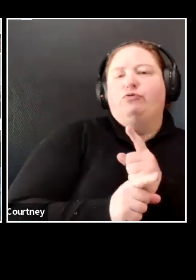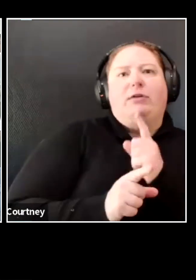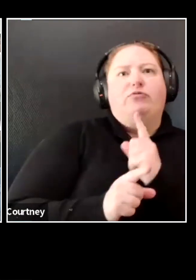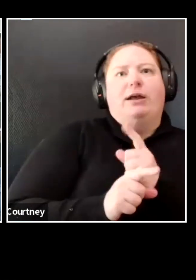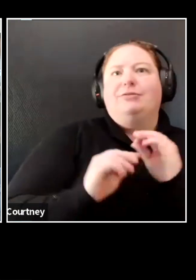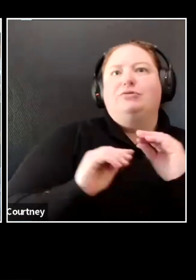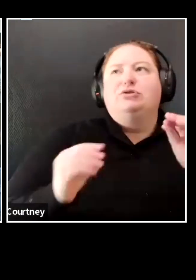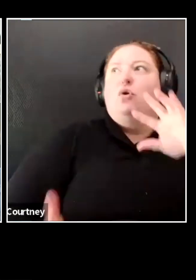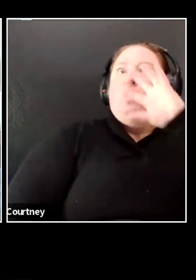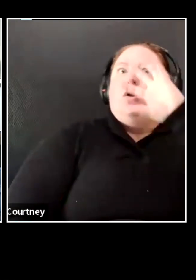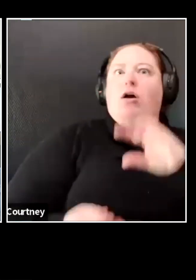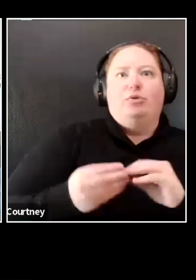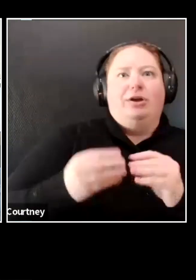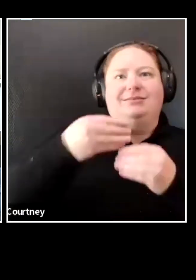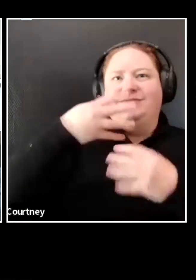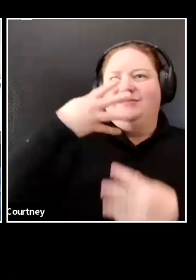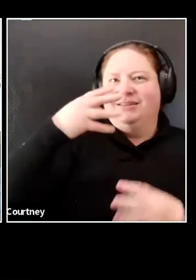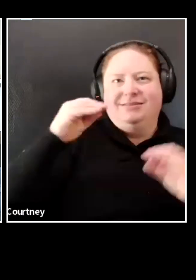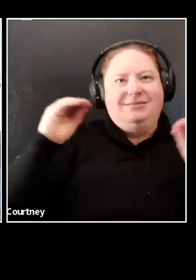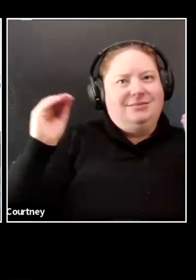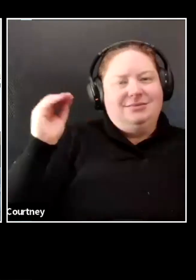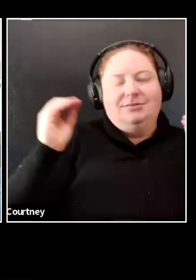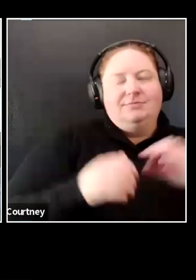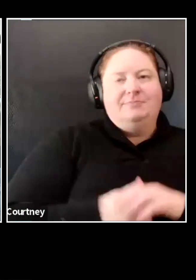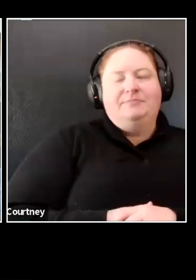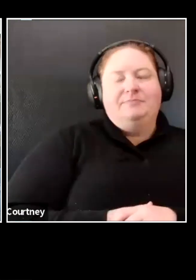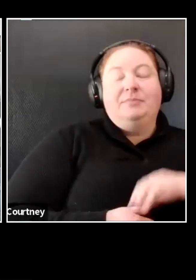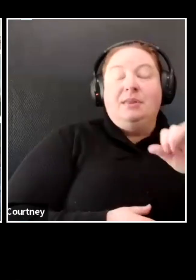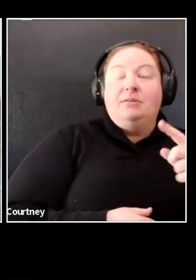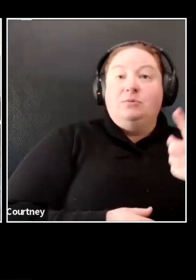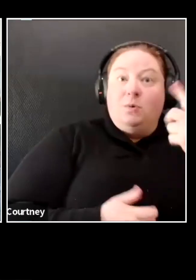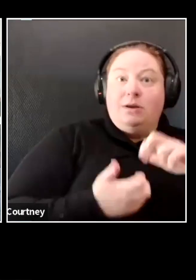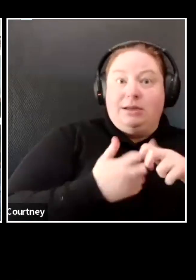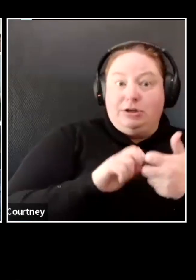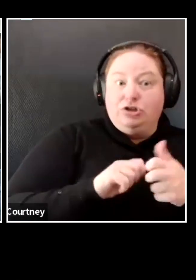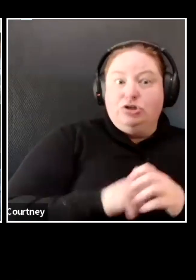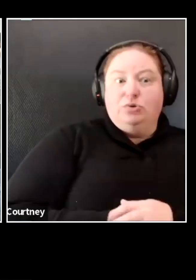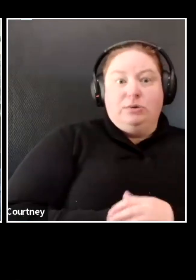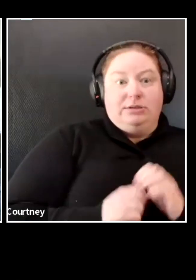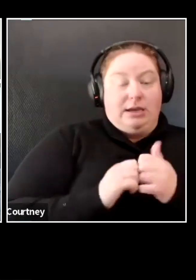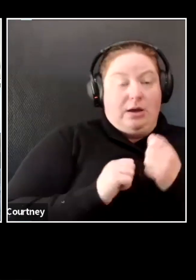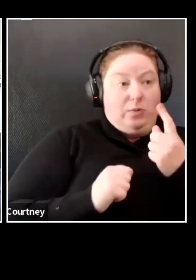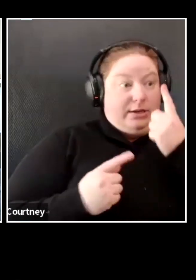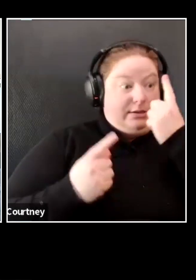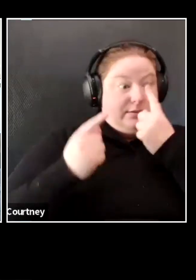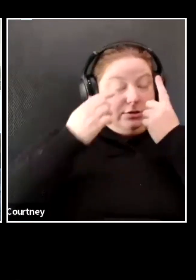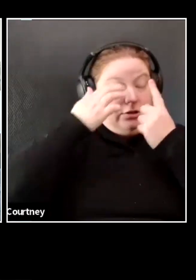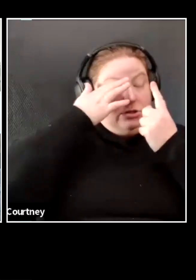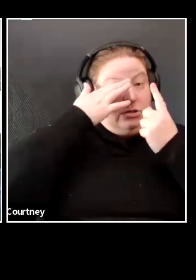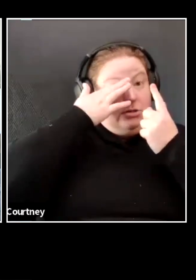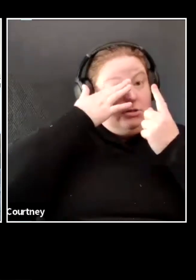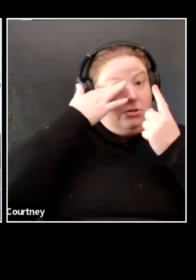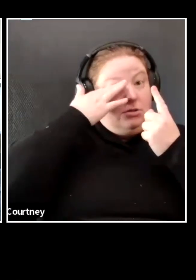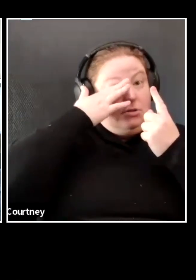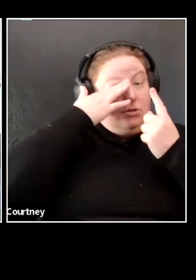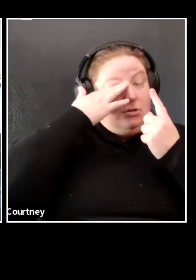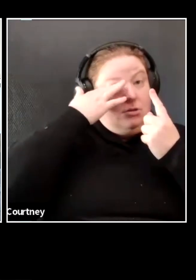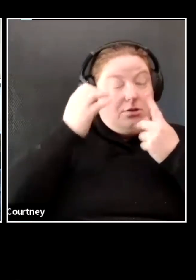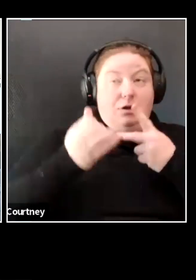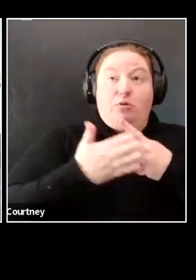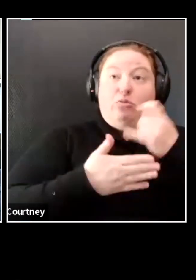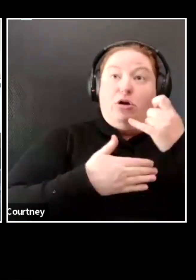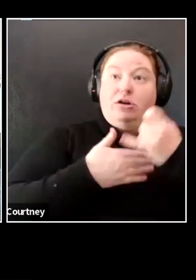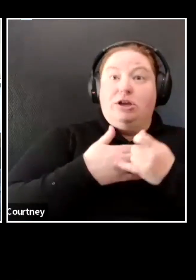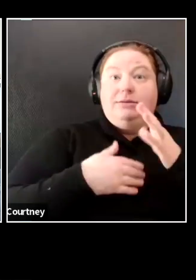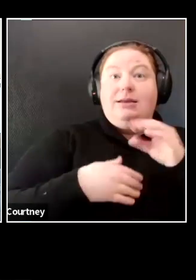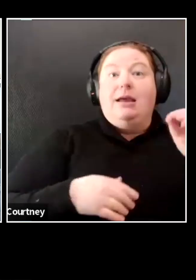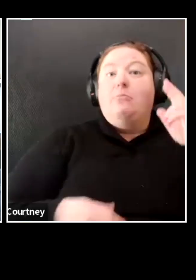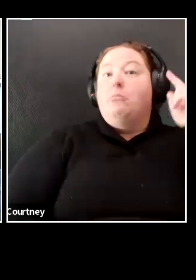is like how how we conceive of a project and the political coalitions that are created to focus on